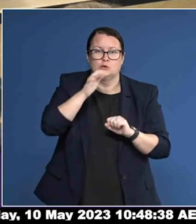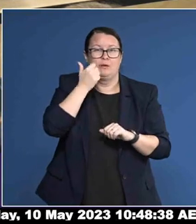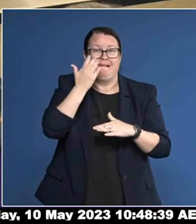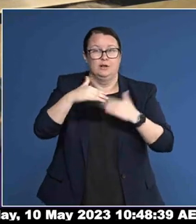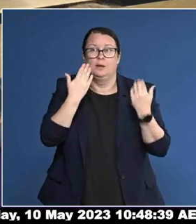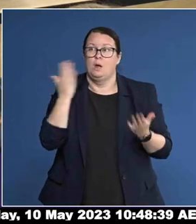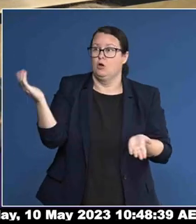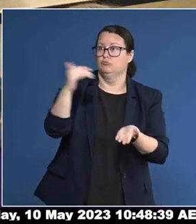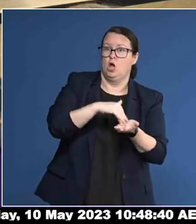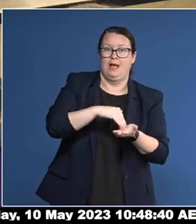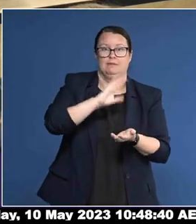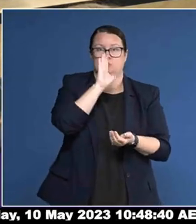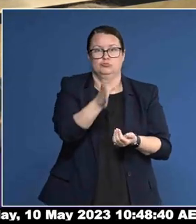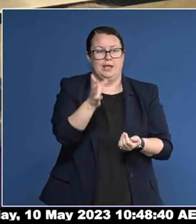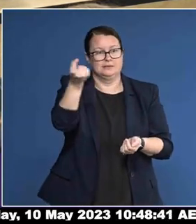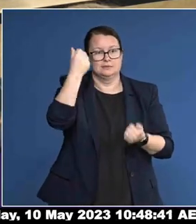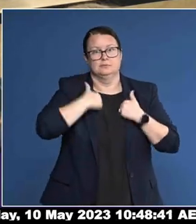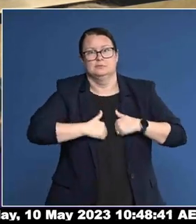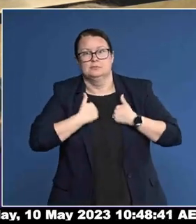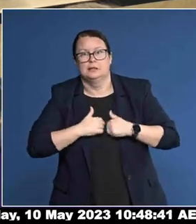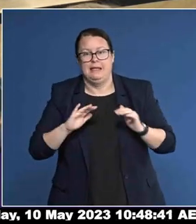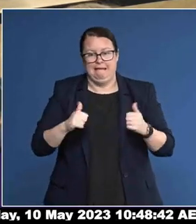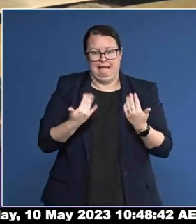They were having to provide clean clothes every day; correct?